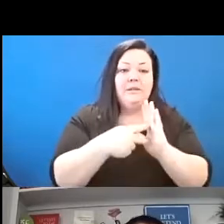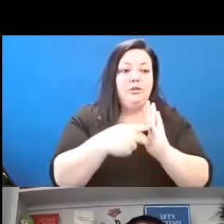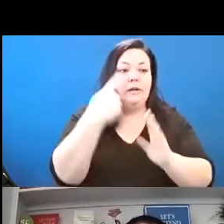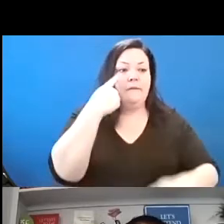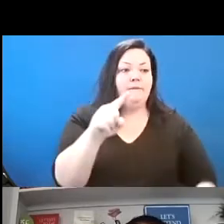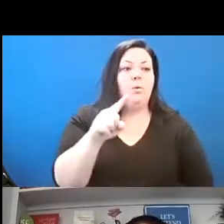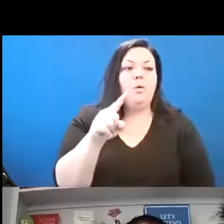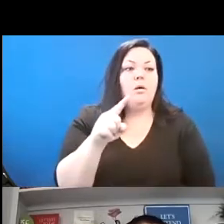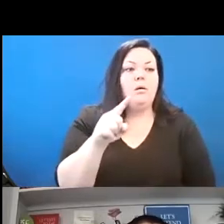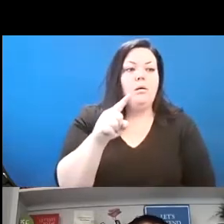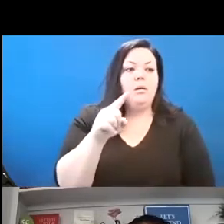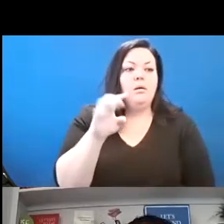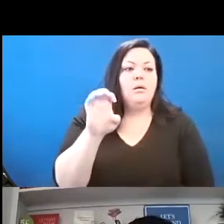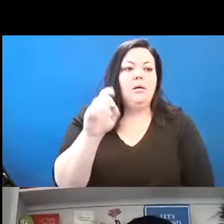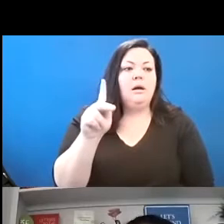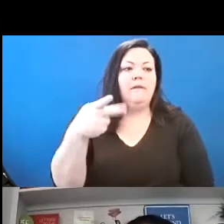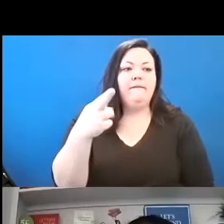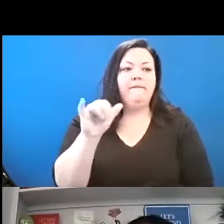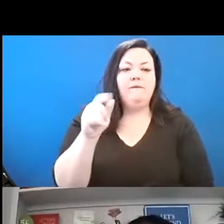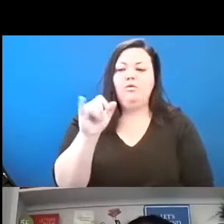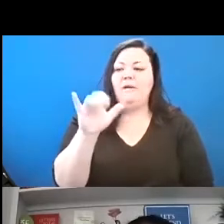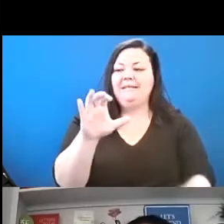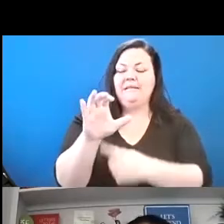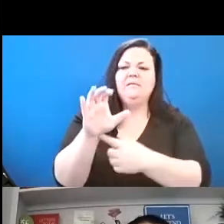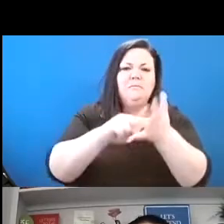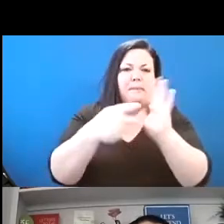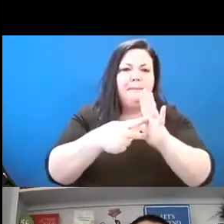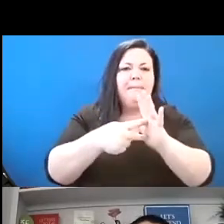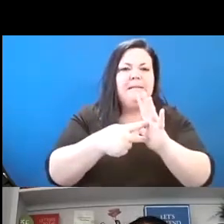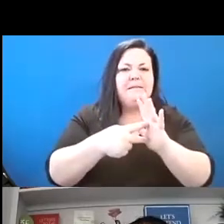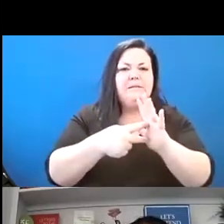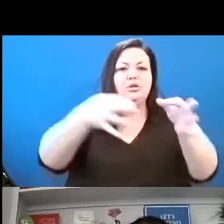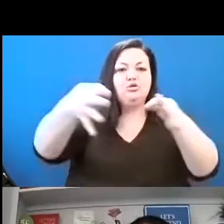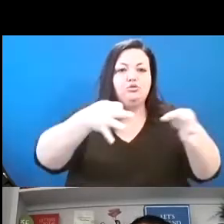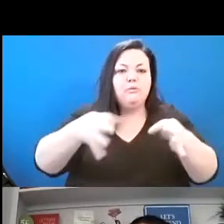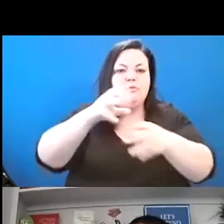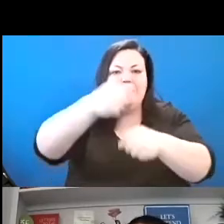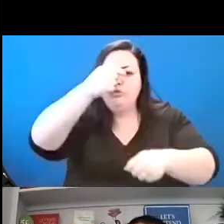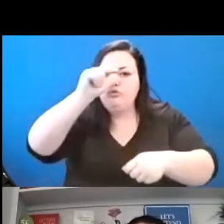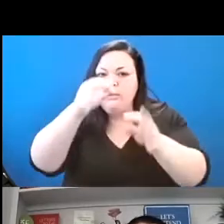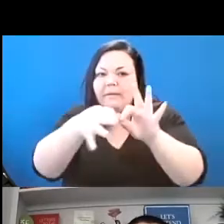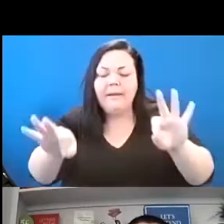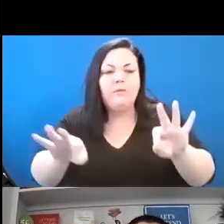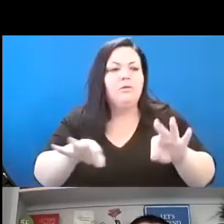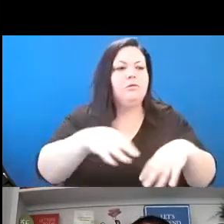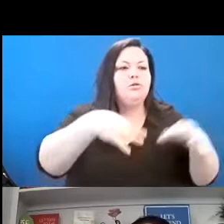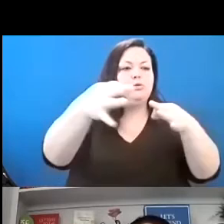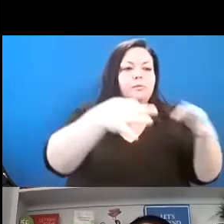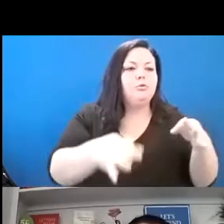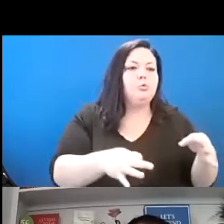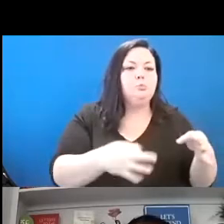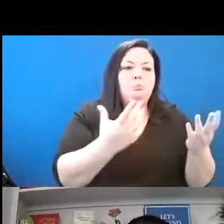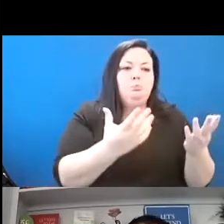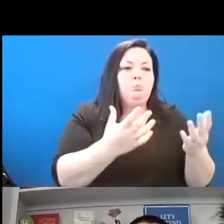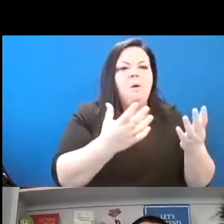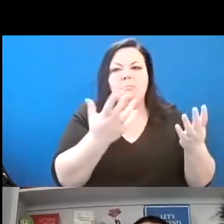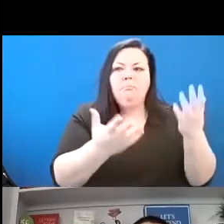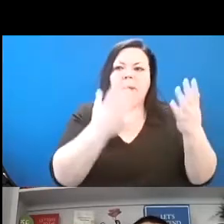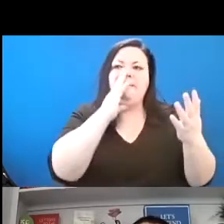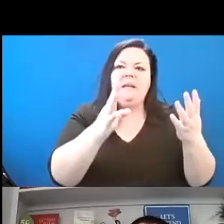is description in greek and it's a vivid description of a scene or a art piece um it uses